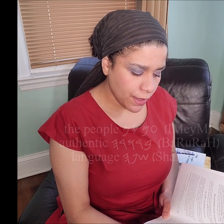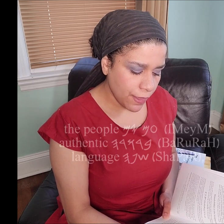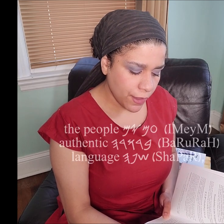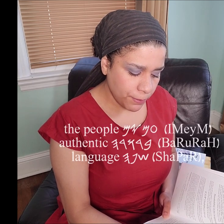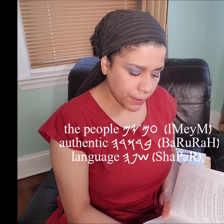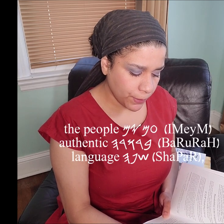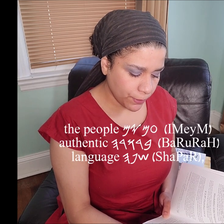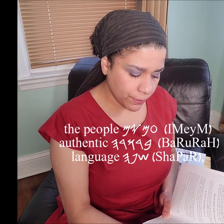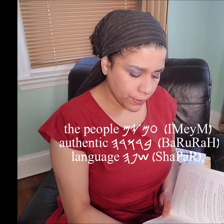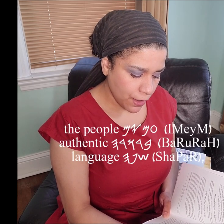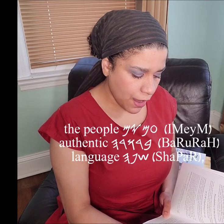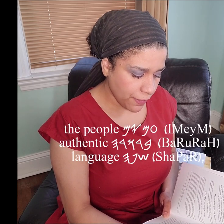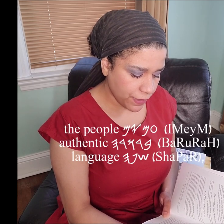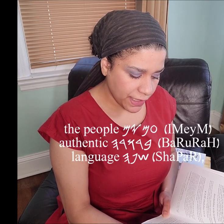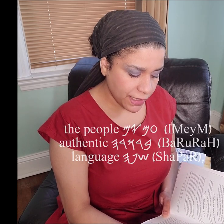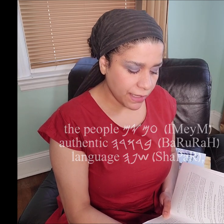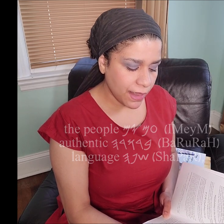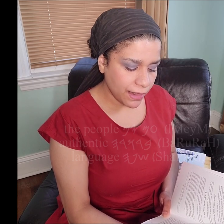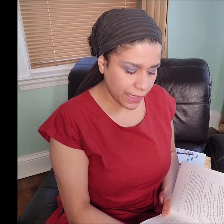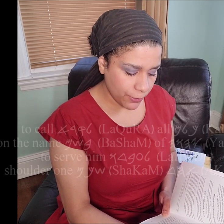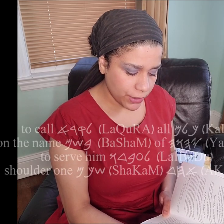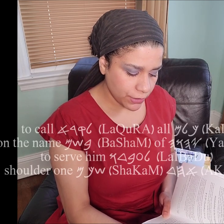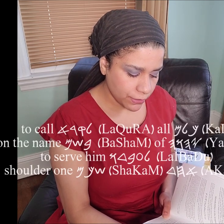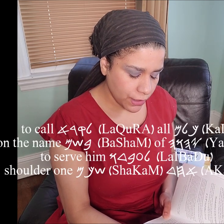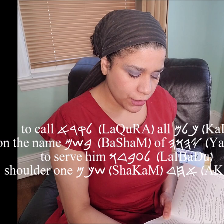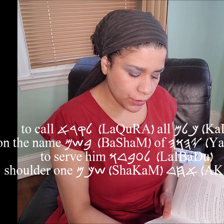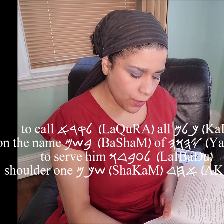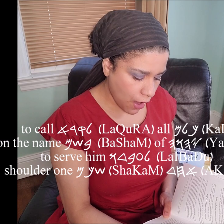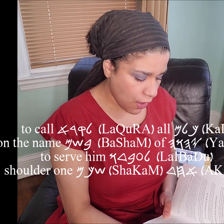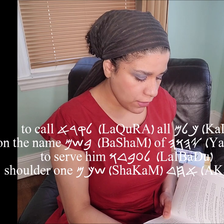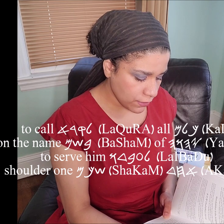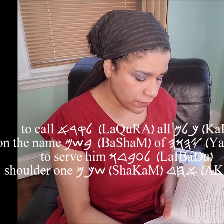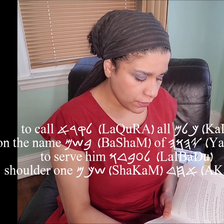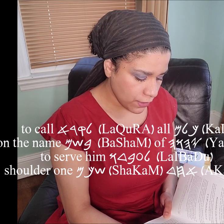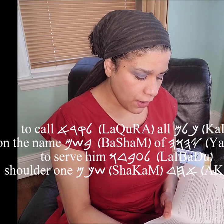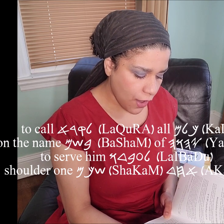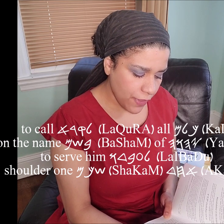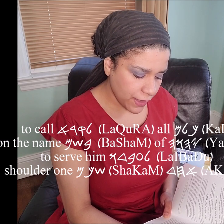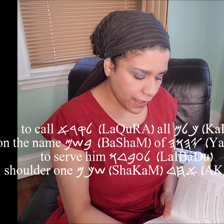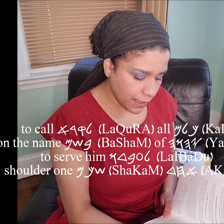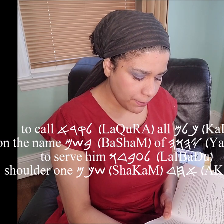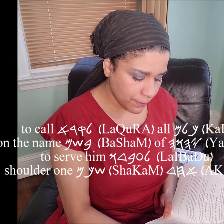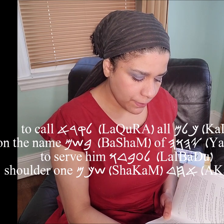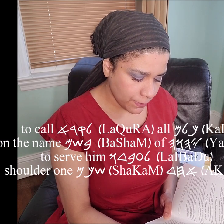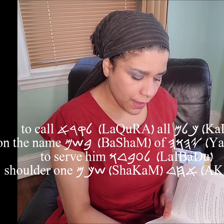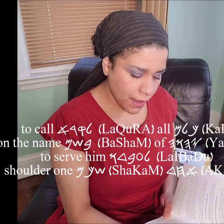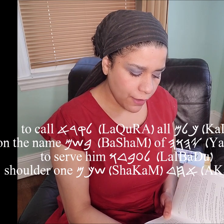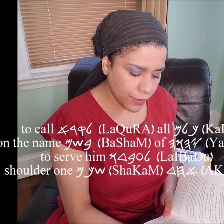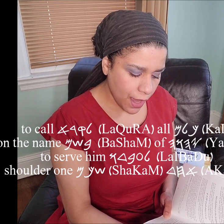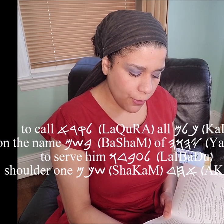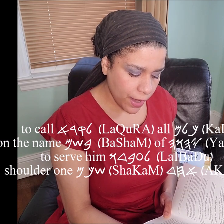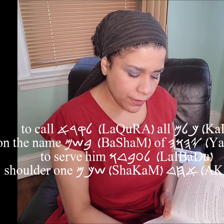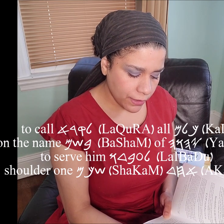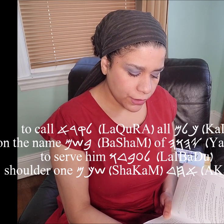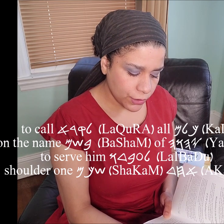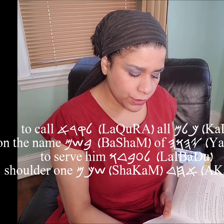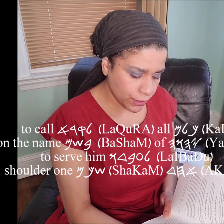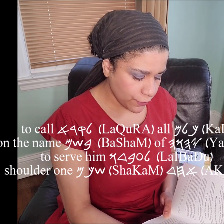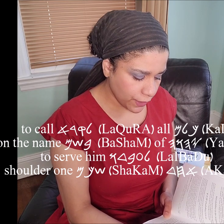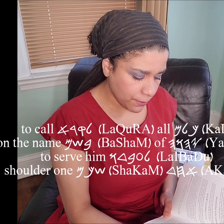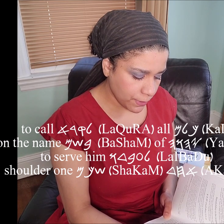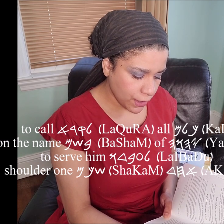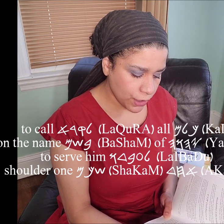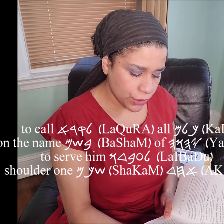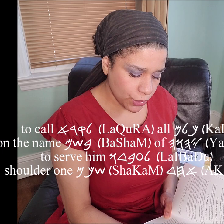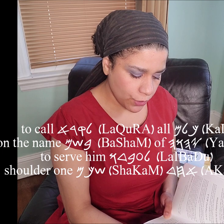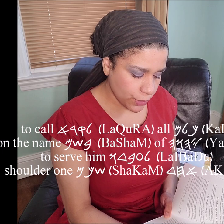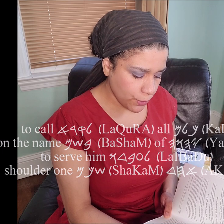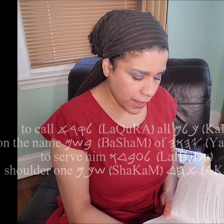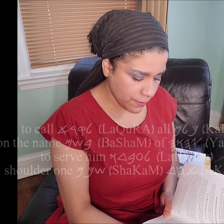the people (an) authentic language, to call on the name of Yahuah, to serve him shoulder